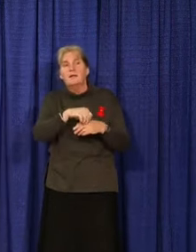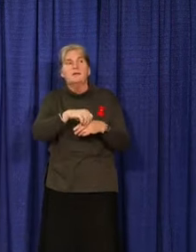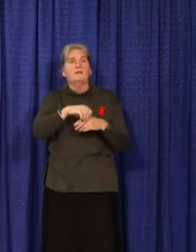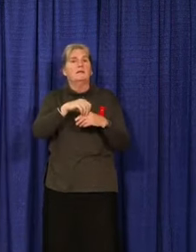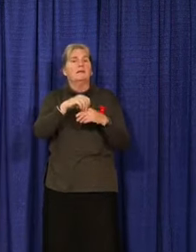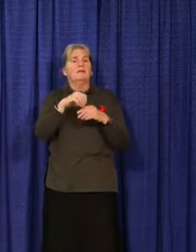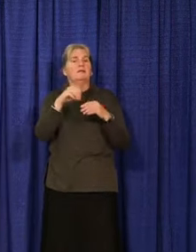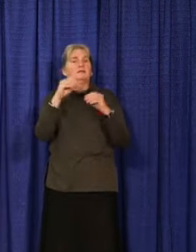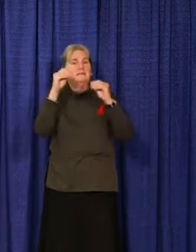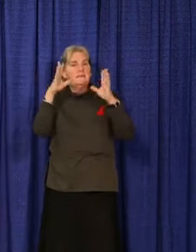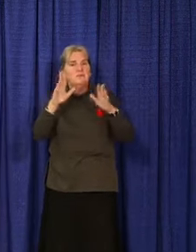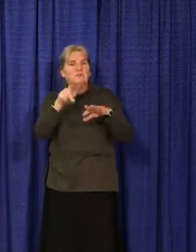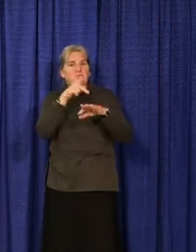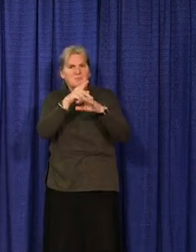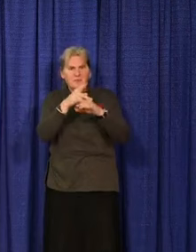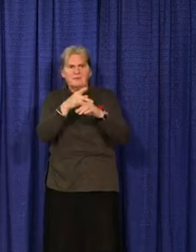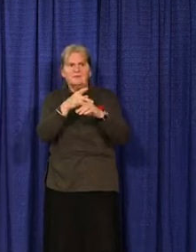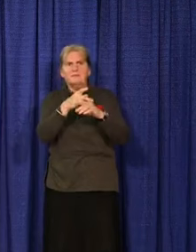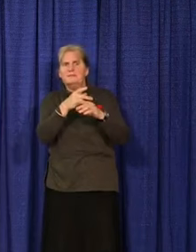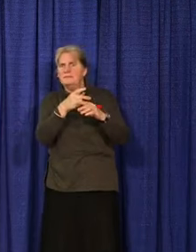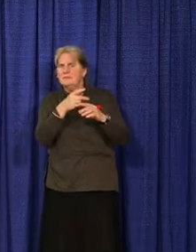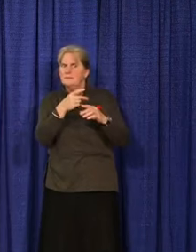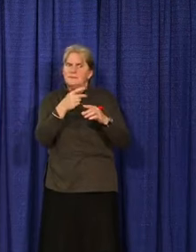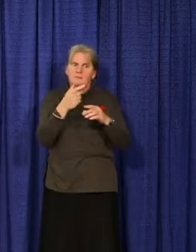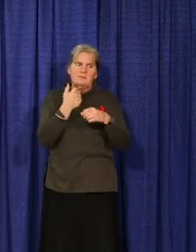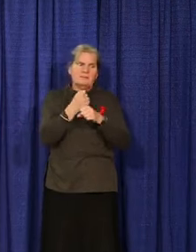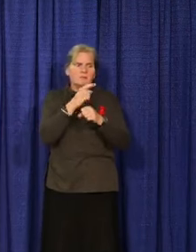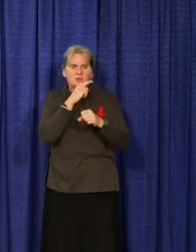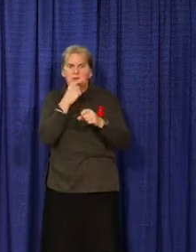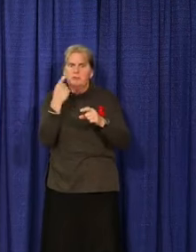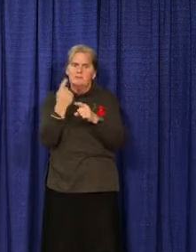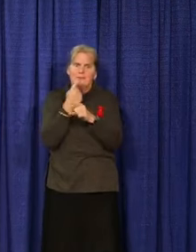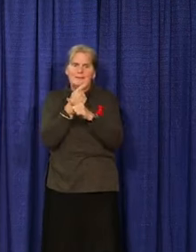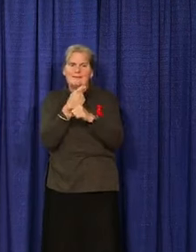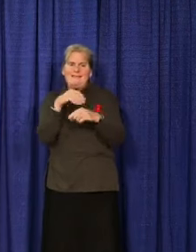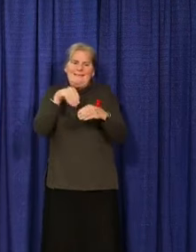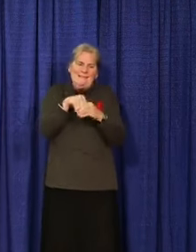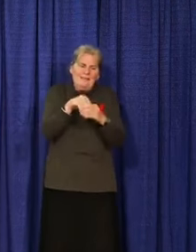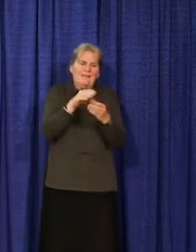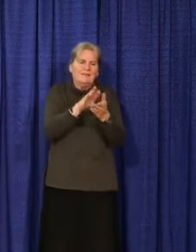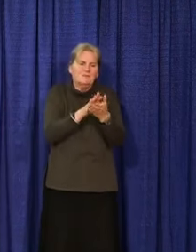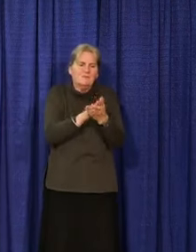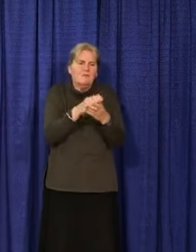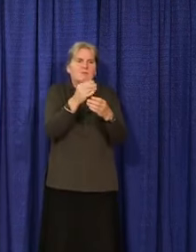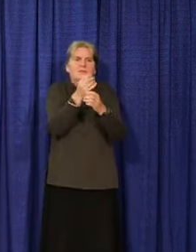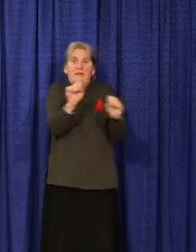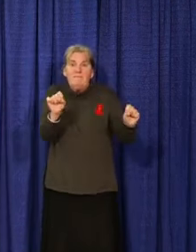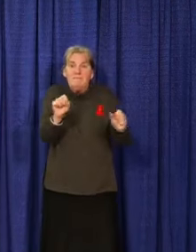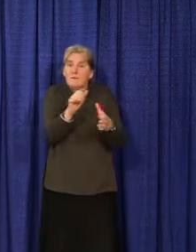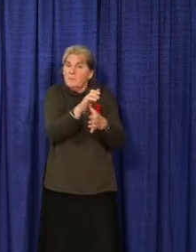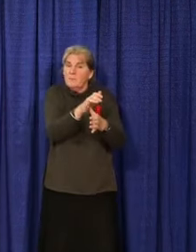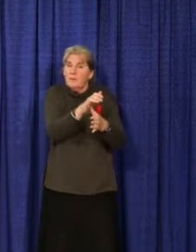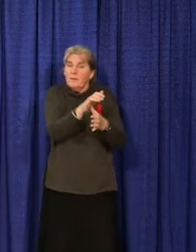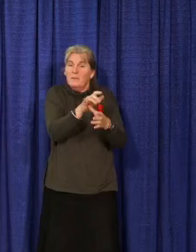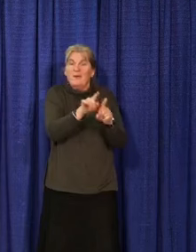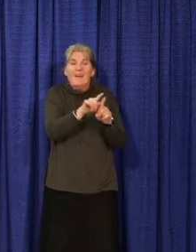are trying to do things to make sure that our kids can be back in school in a very safe way.